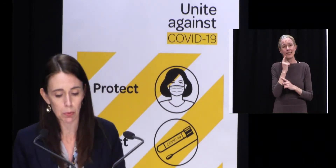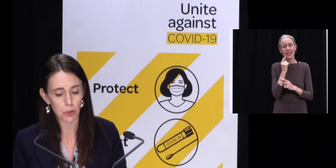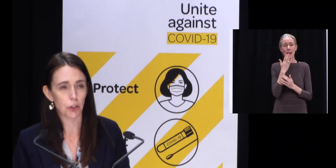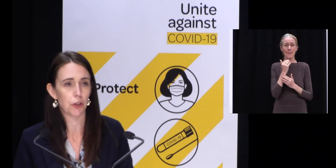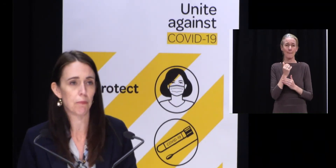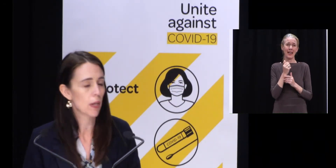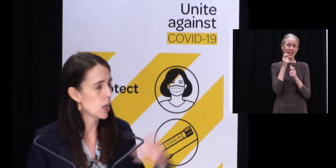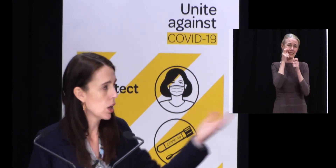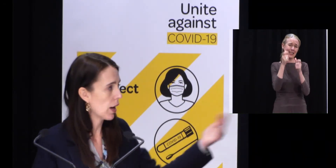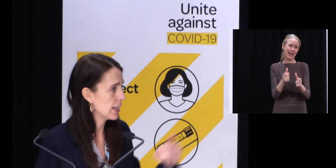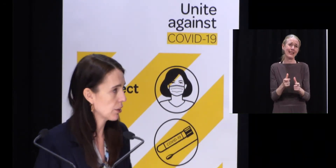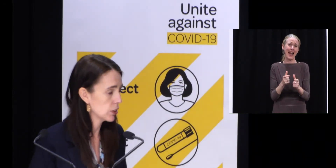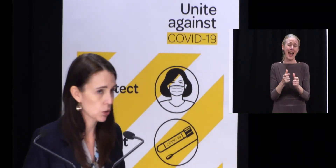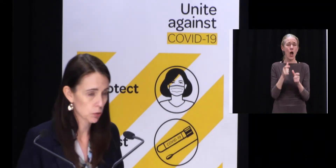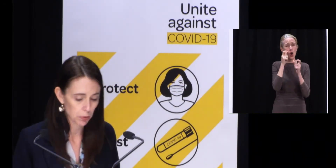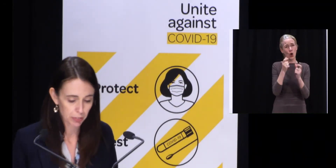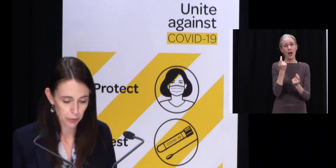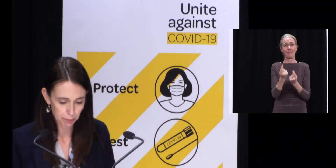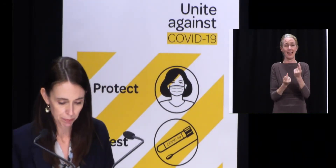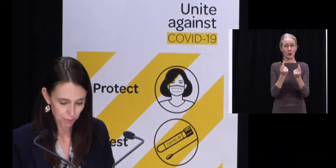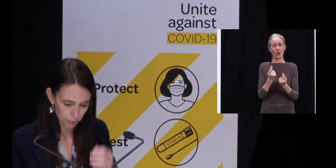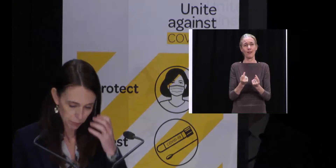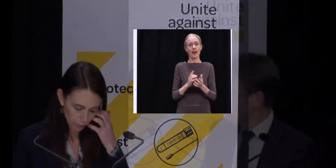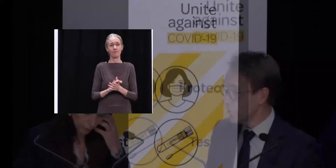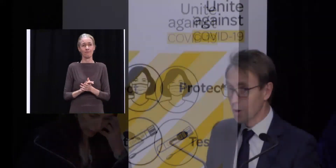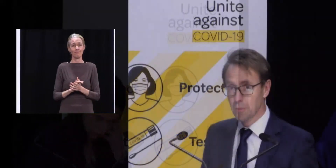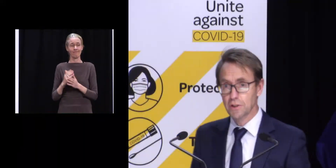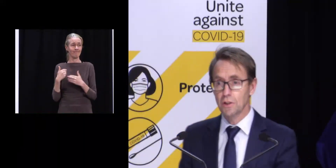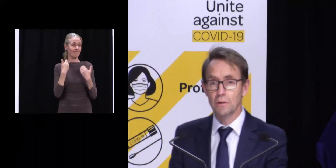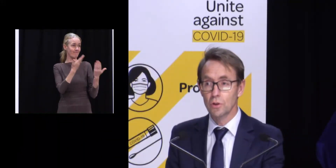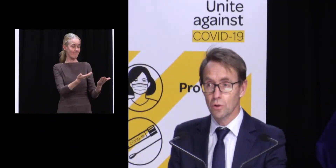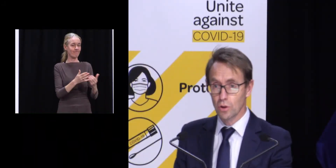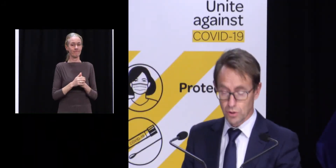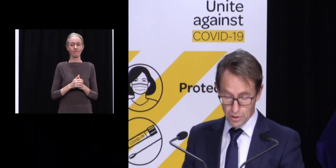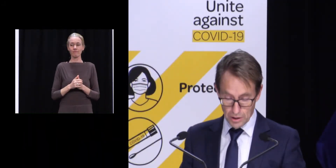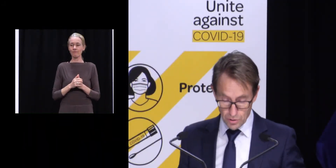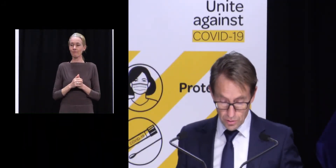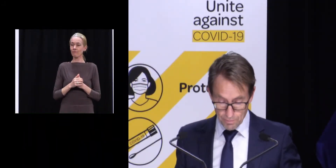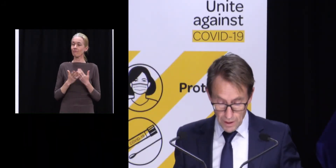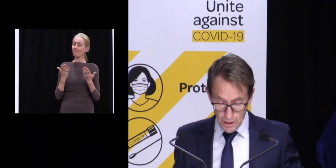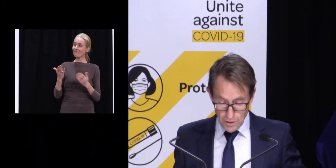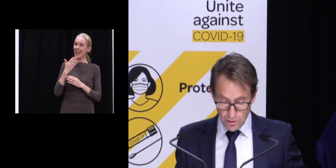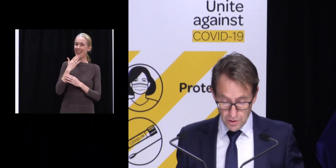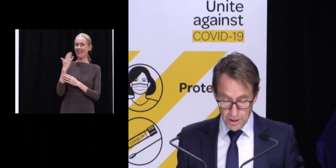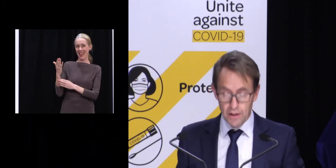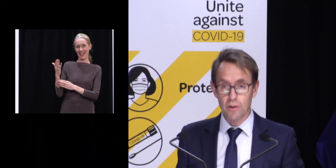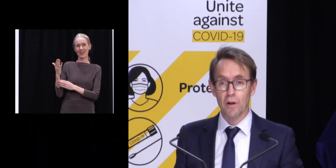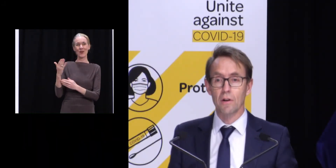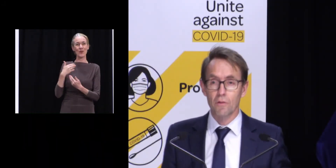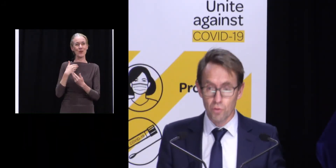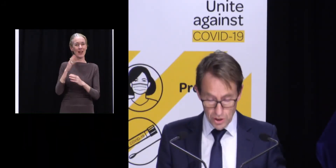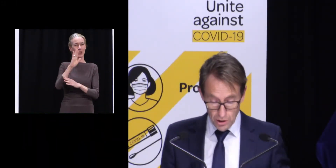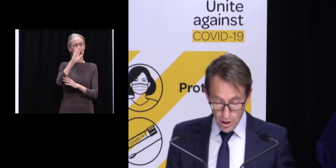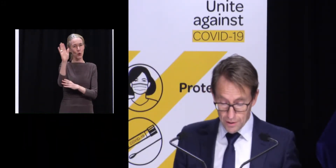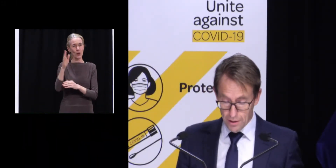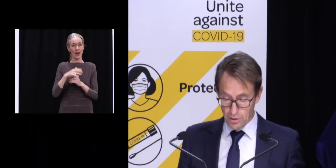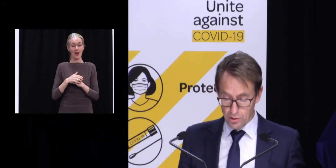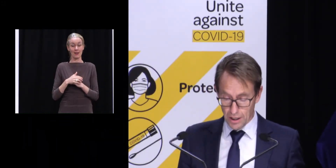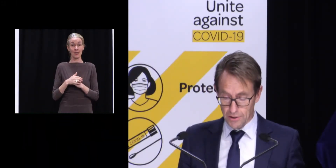week. Finally, this weather for Aucklanders must seem another blow at this difficult time.